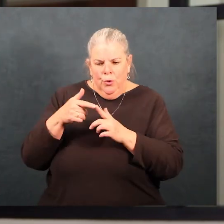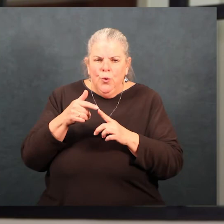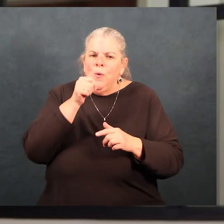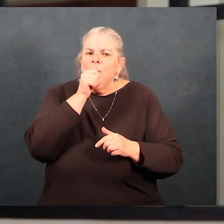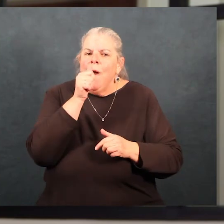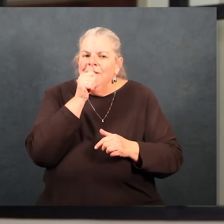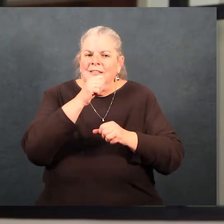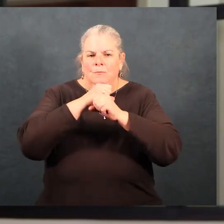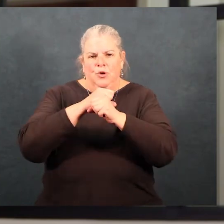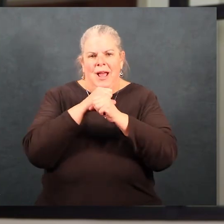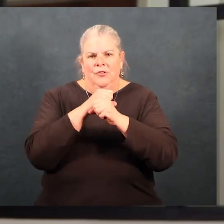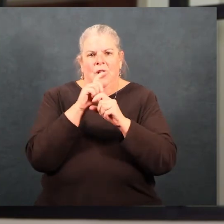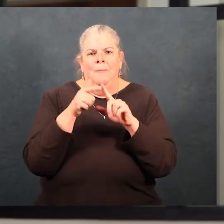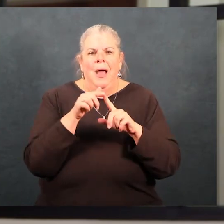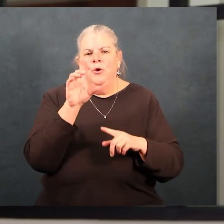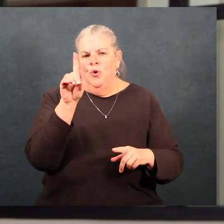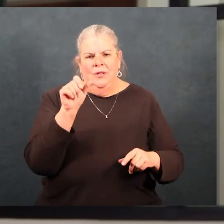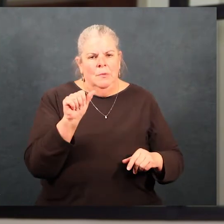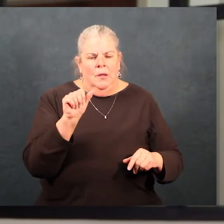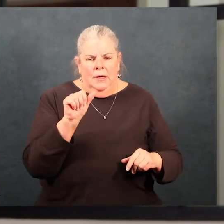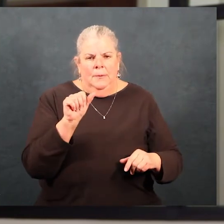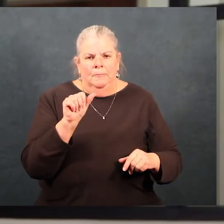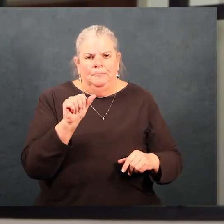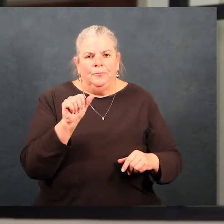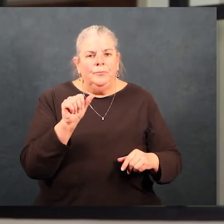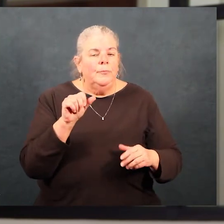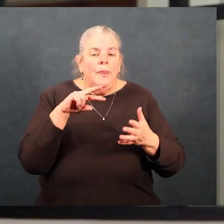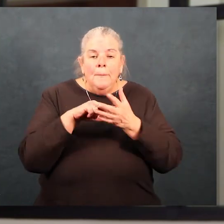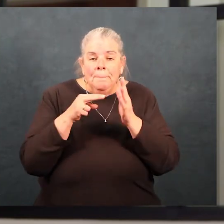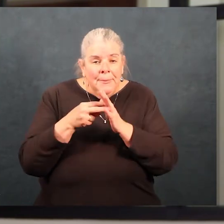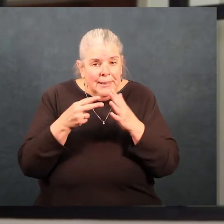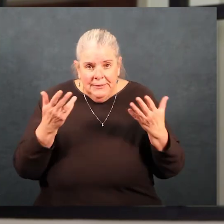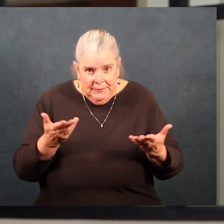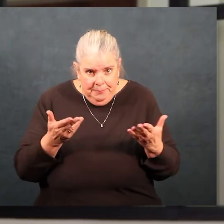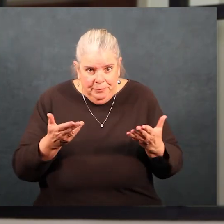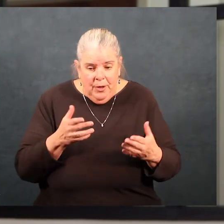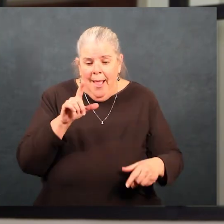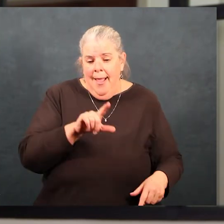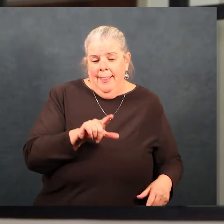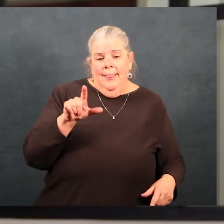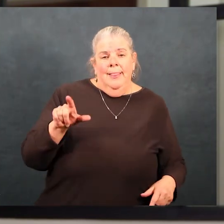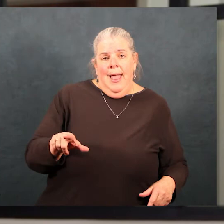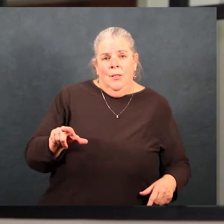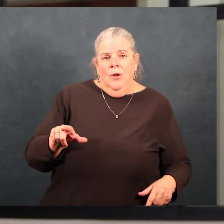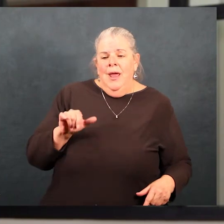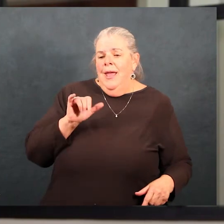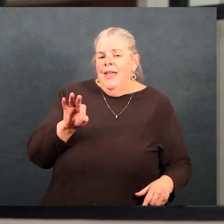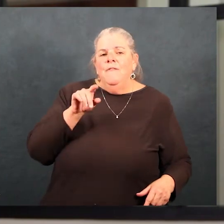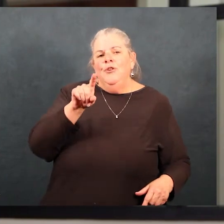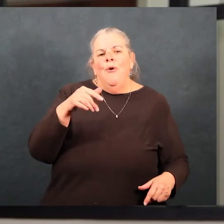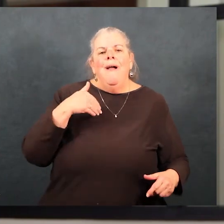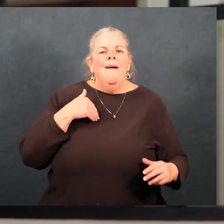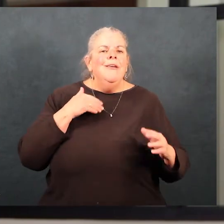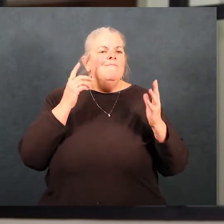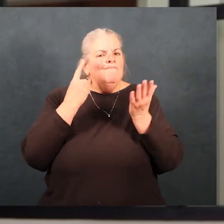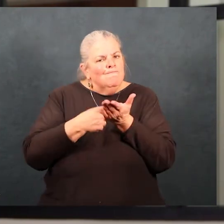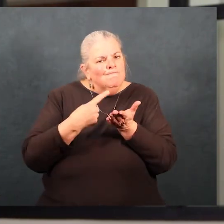about your disability. So what that means is that a landlord, if you're having a conversation in public